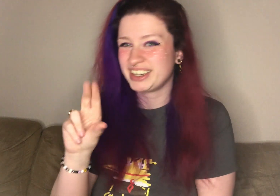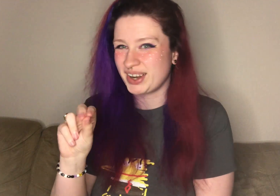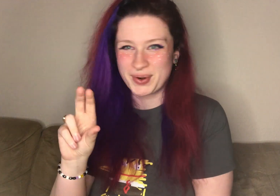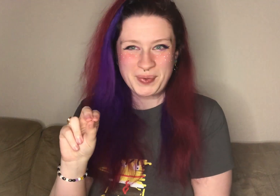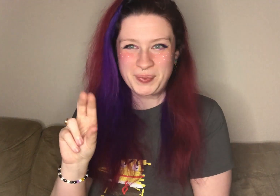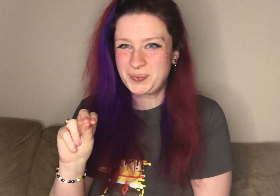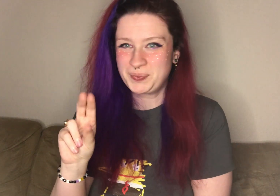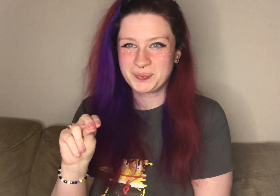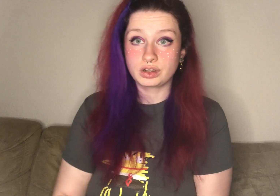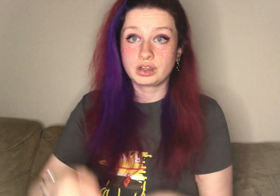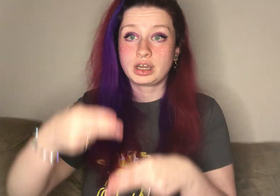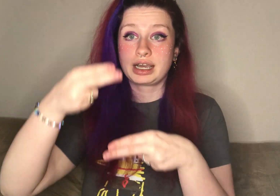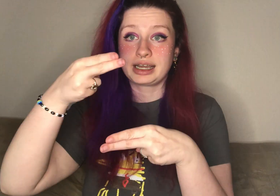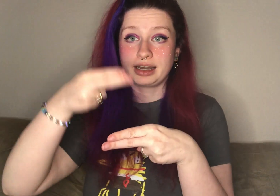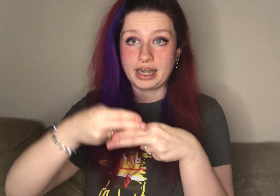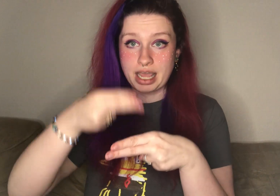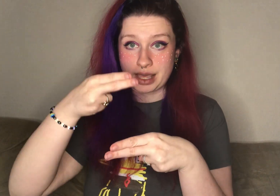no name